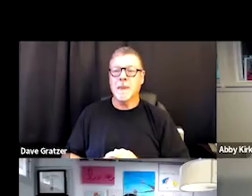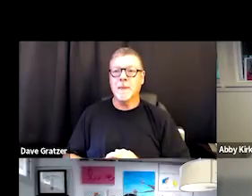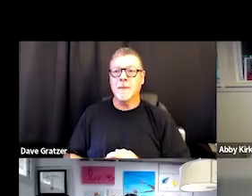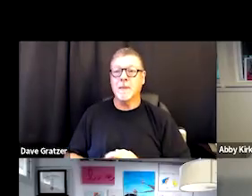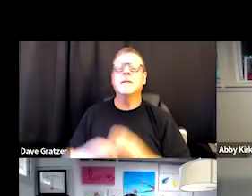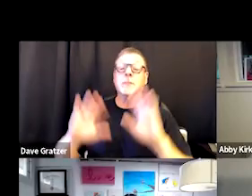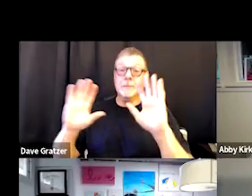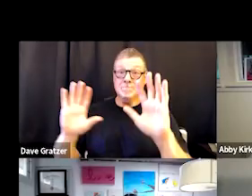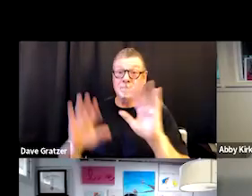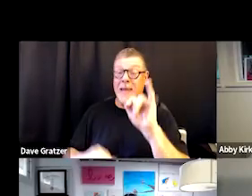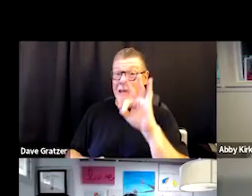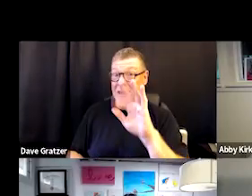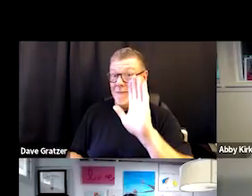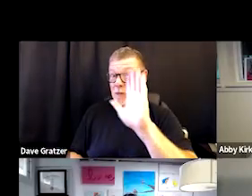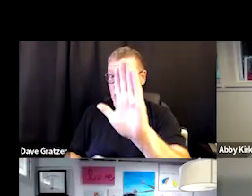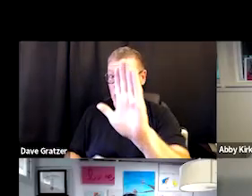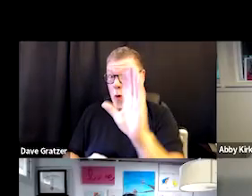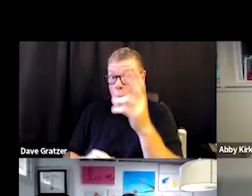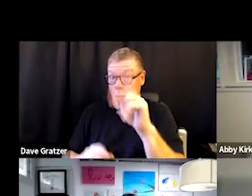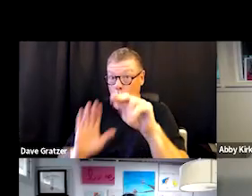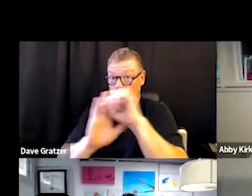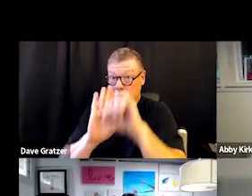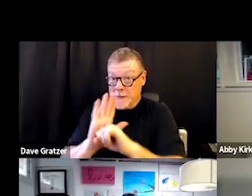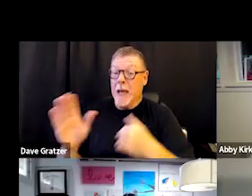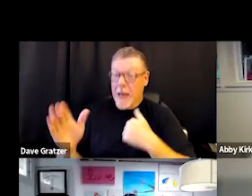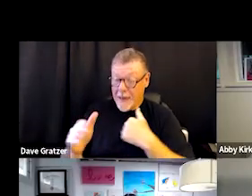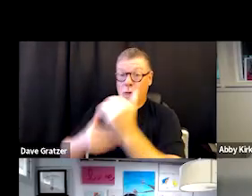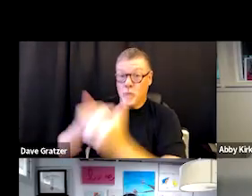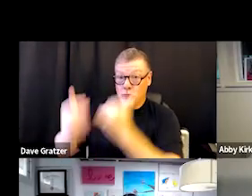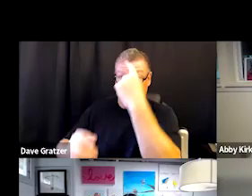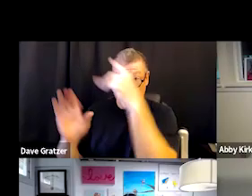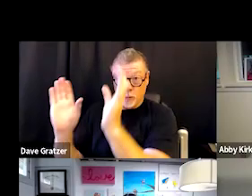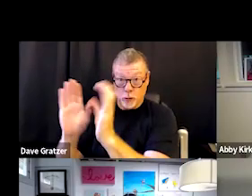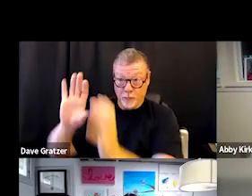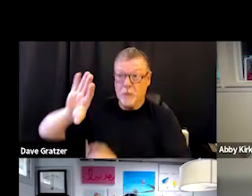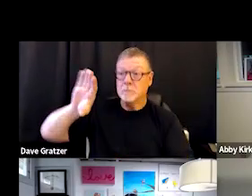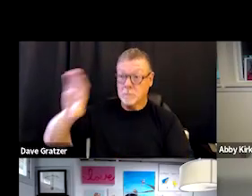has a certification process and certification criteria